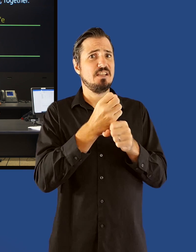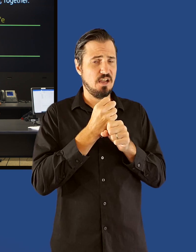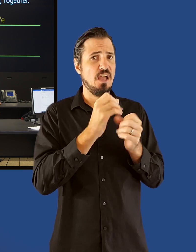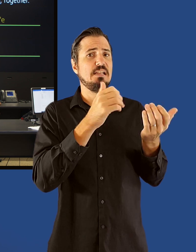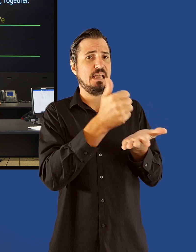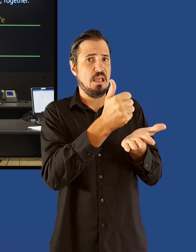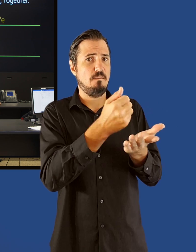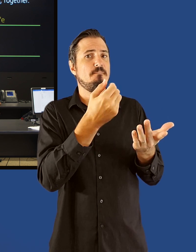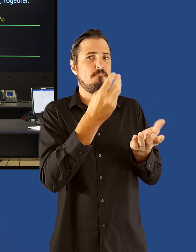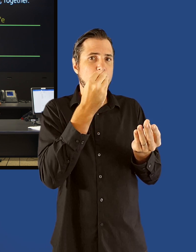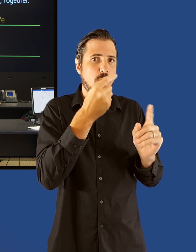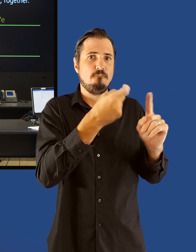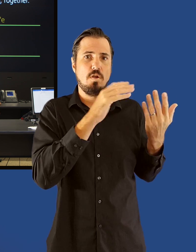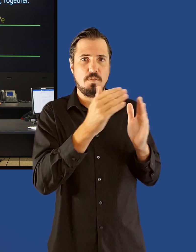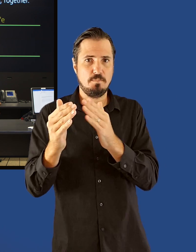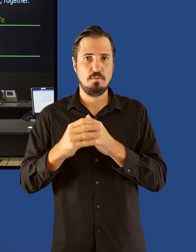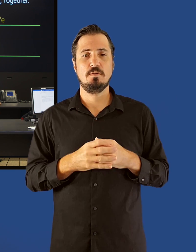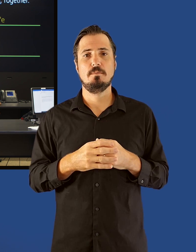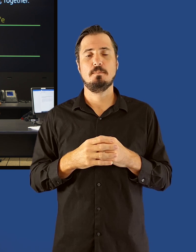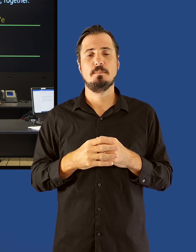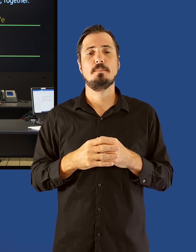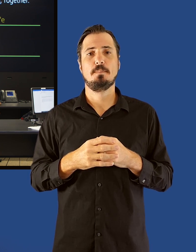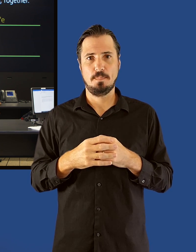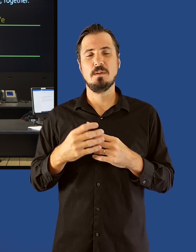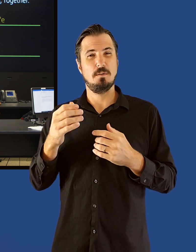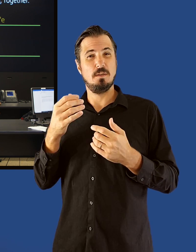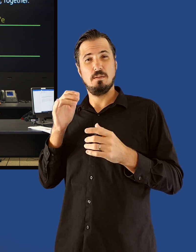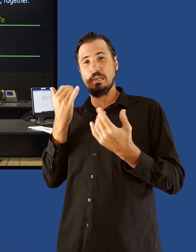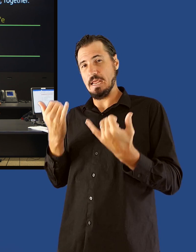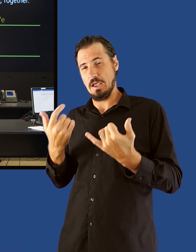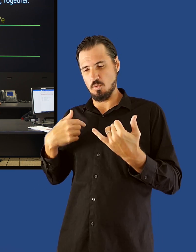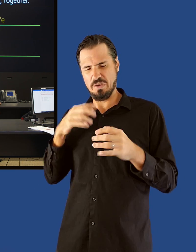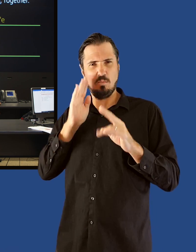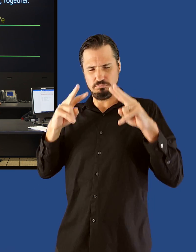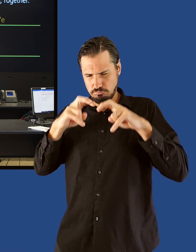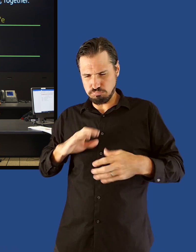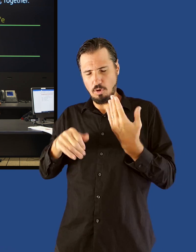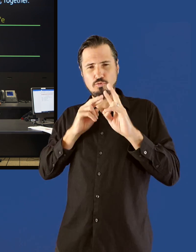The data collected through the Kauai CASPER will be used to direct resources to the most immediate needs of our island residents.